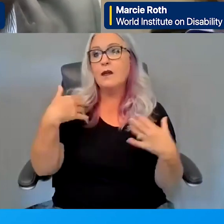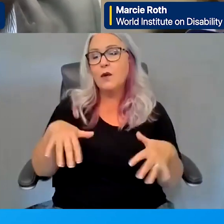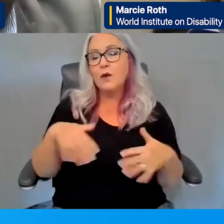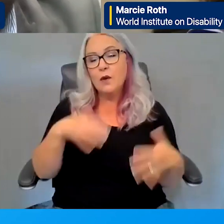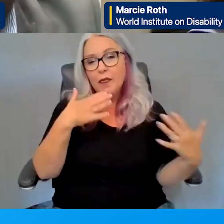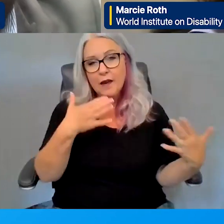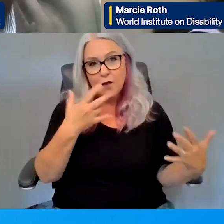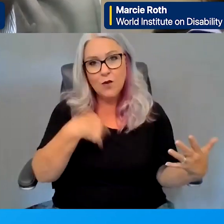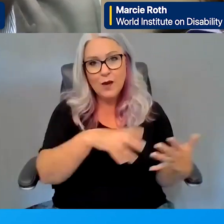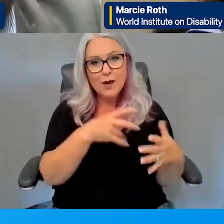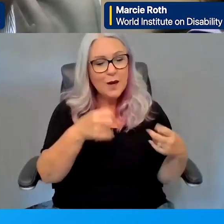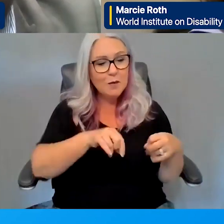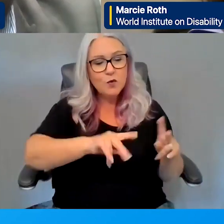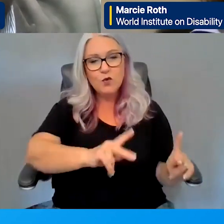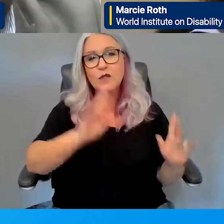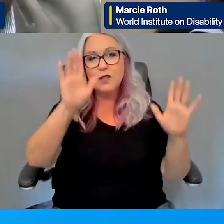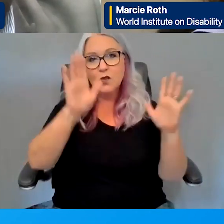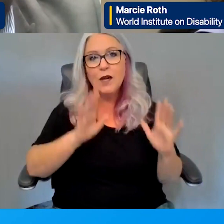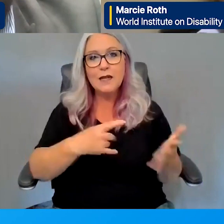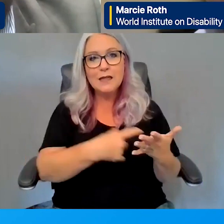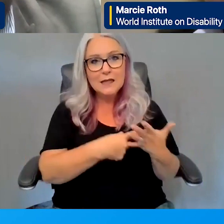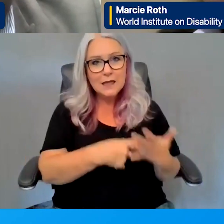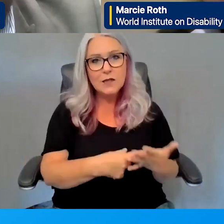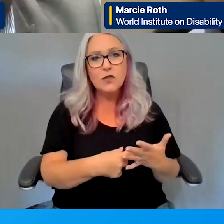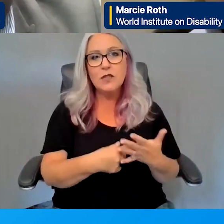this great discussion and very